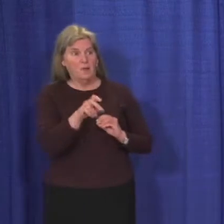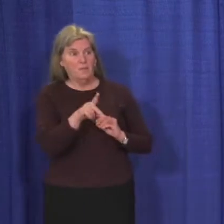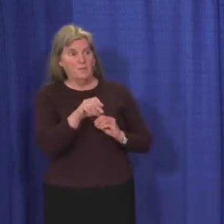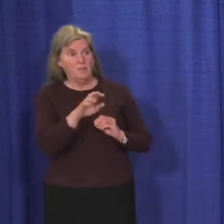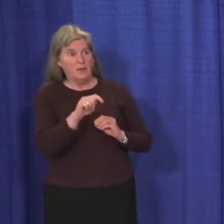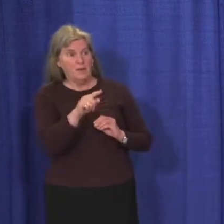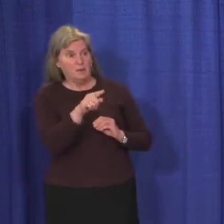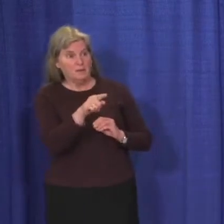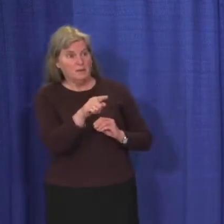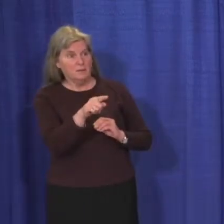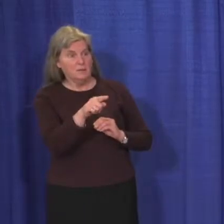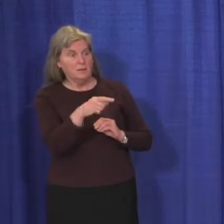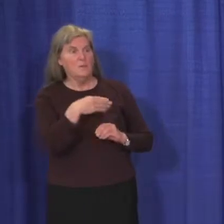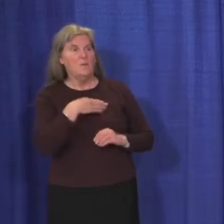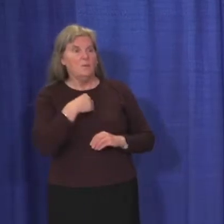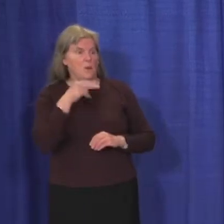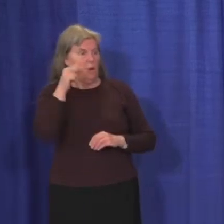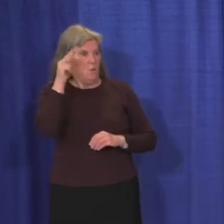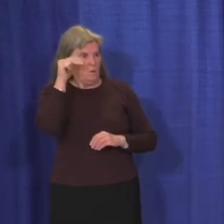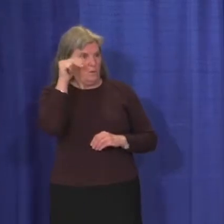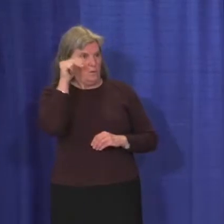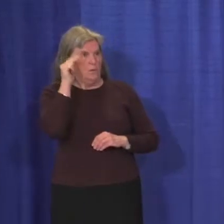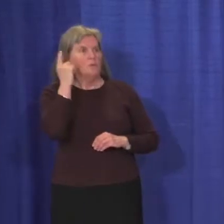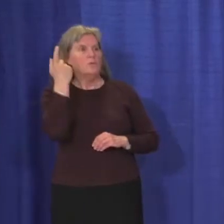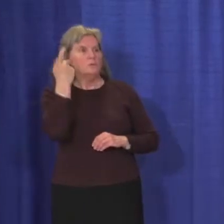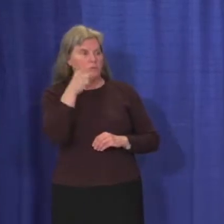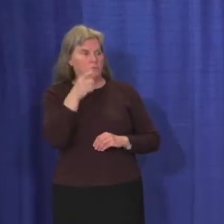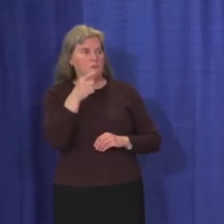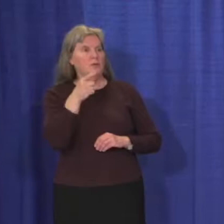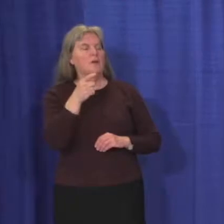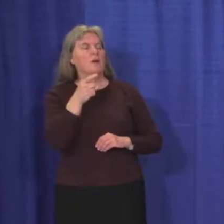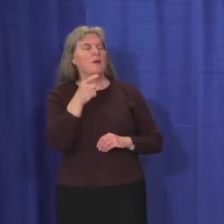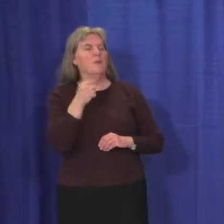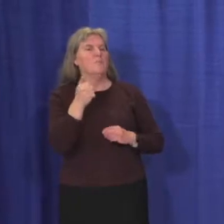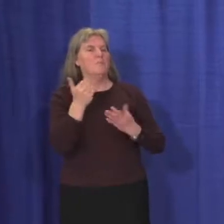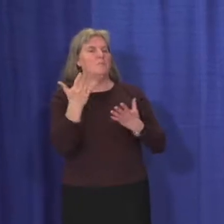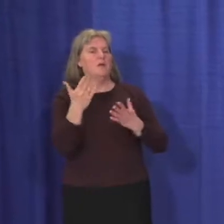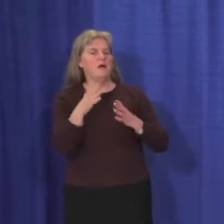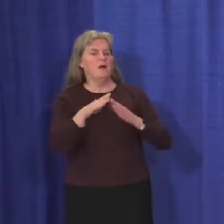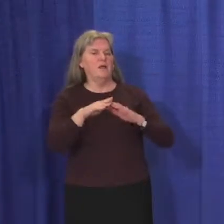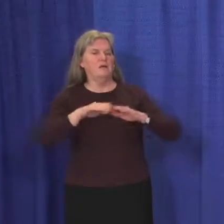Is there anything I should add Pat. Pat: So in Whitehorse, they will take place at the